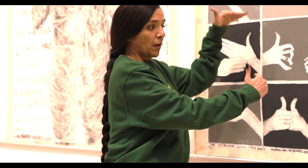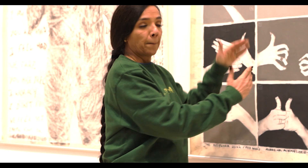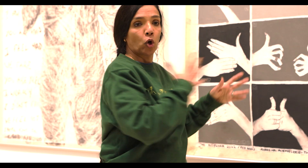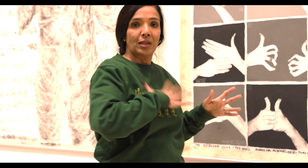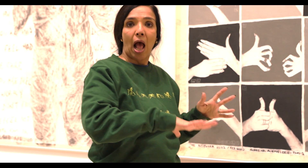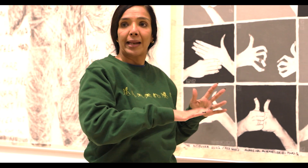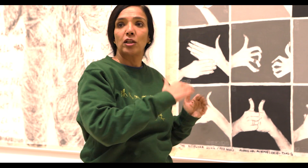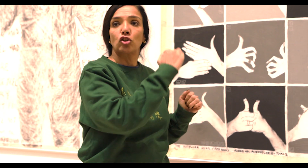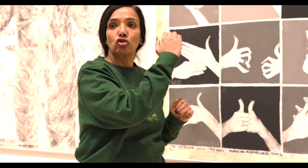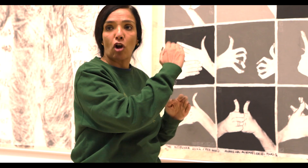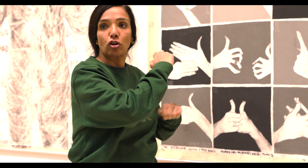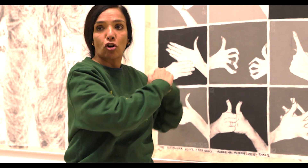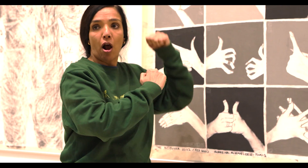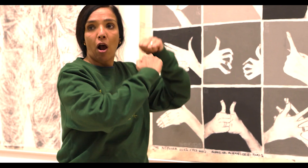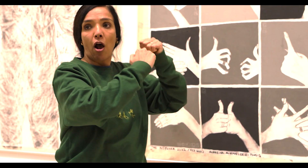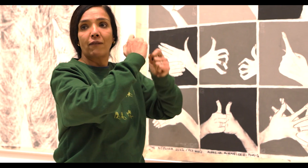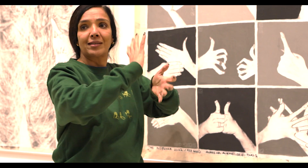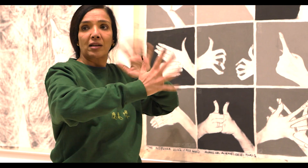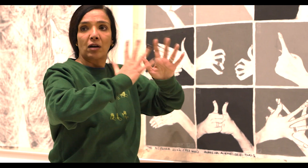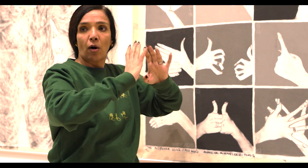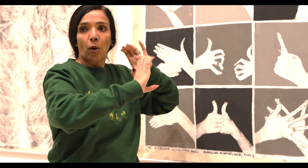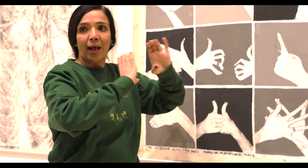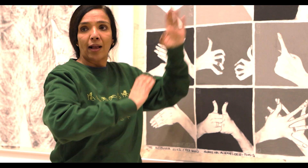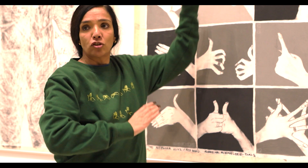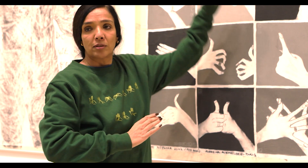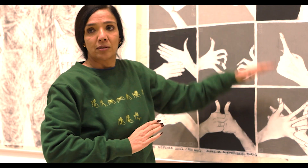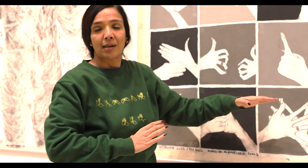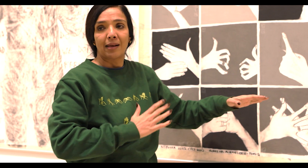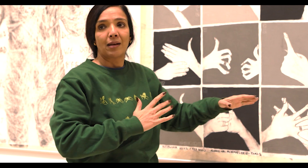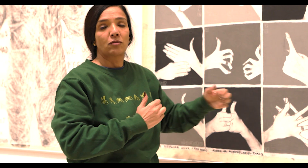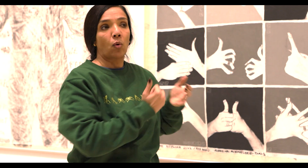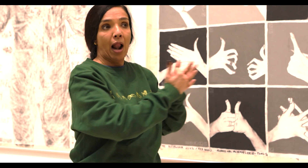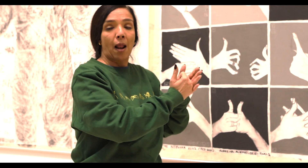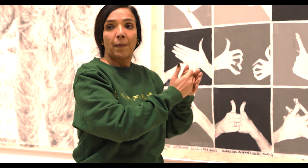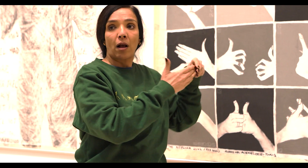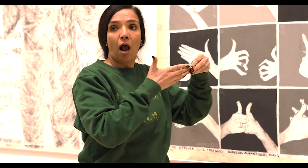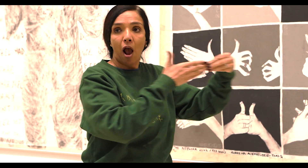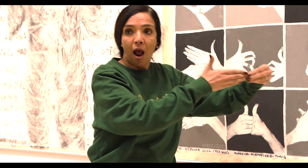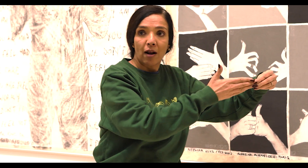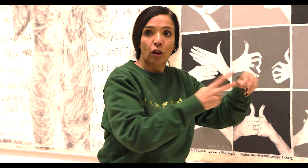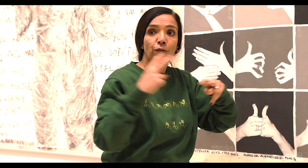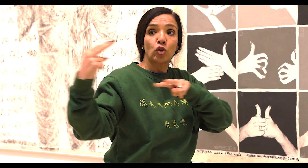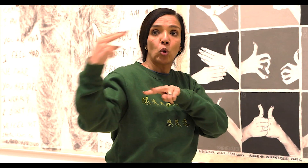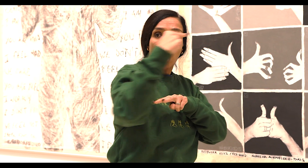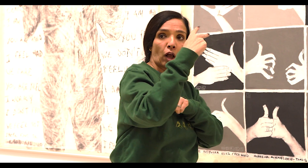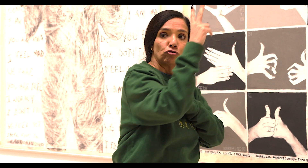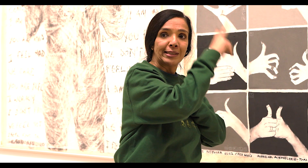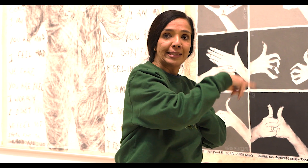but this is about giving conversation structure. It's like a guide for the viewer, the observer, to read.